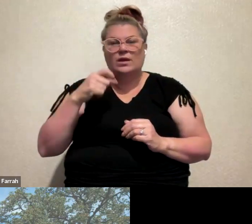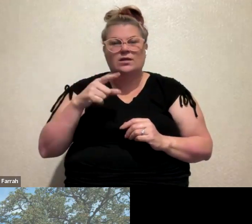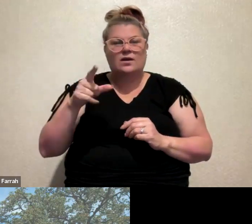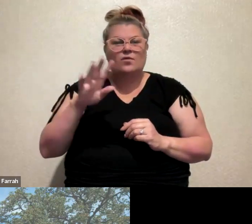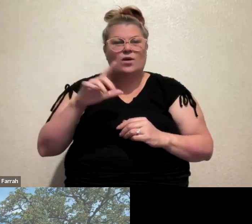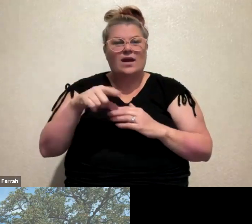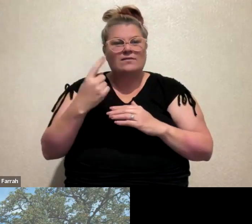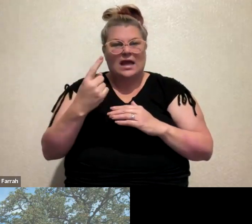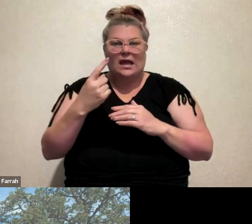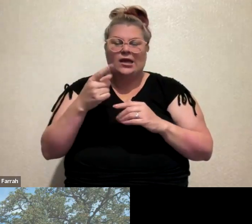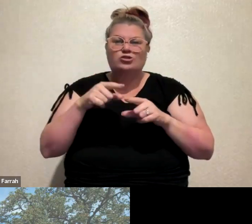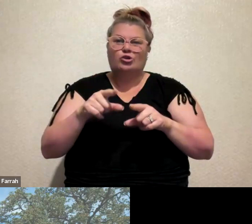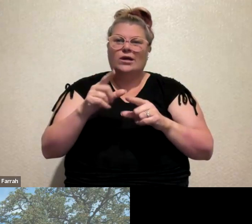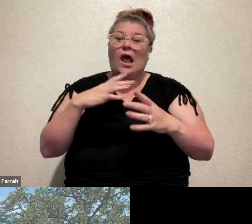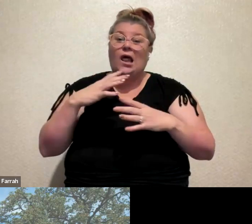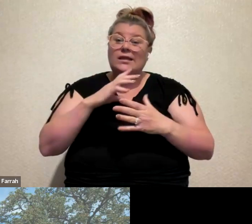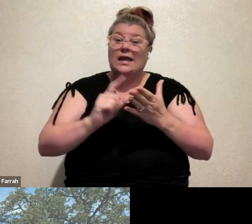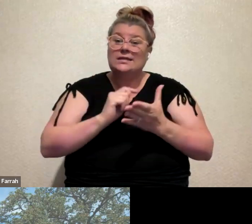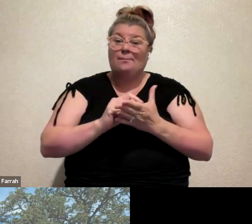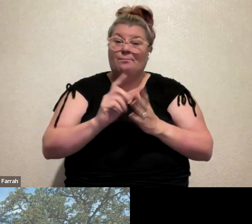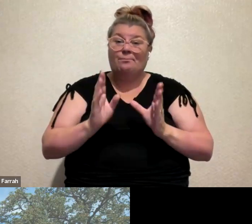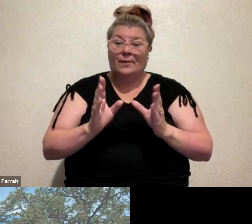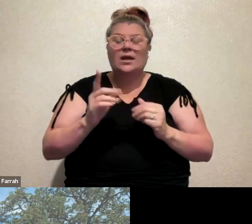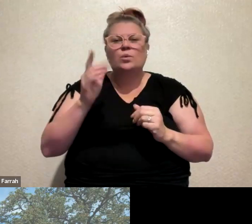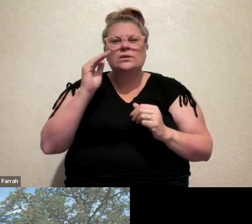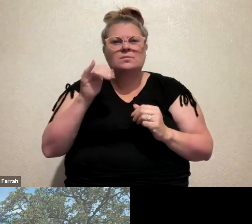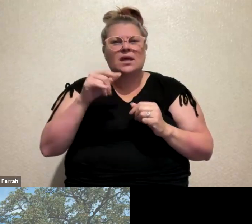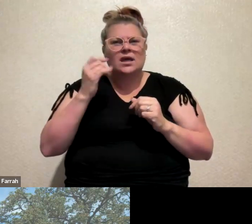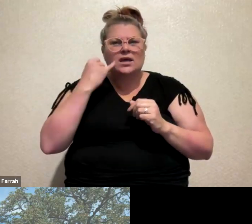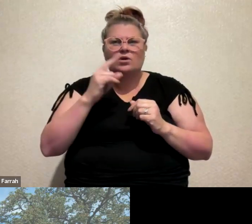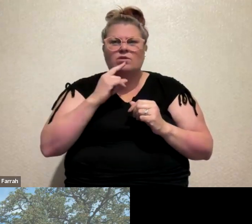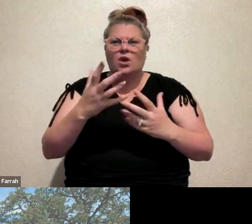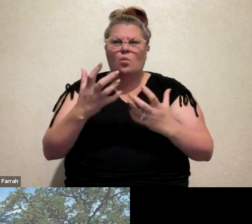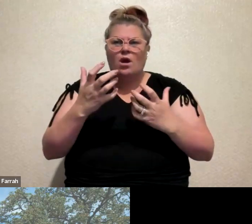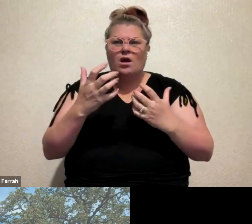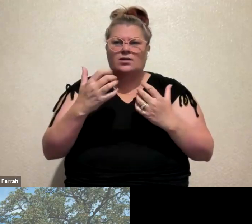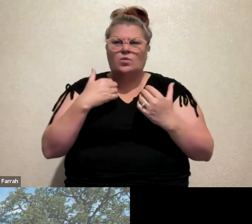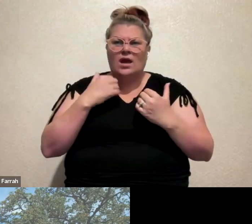point/time right it would seem that if we really want people to be able to digest this information,